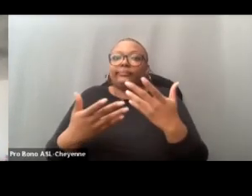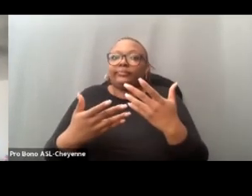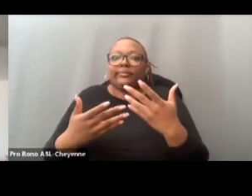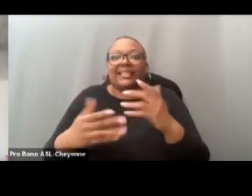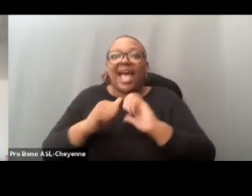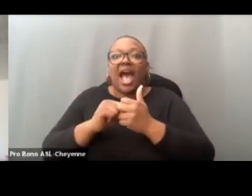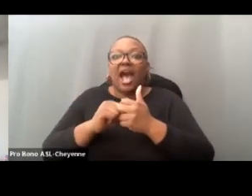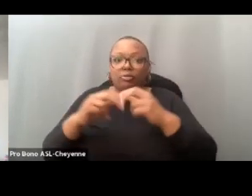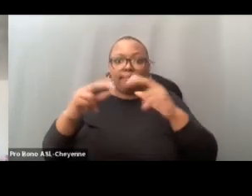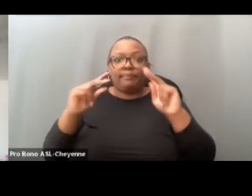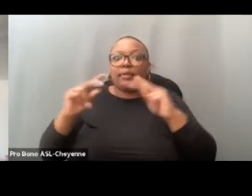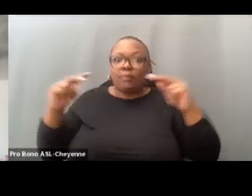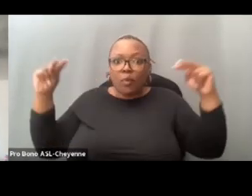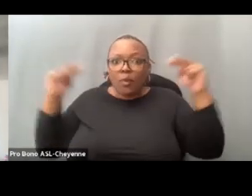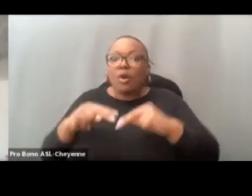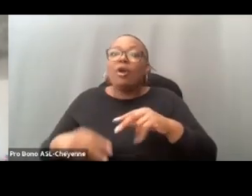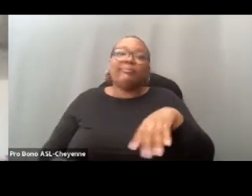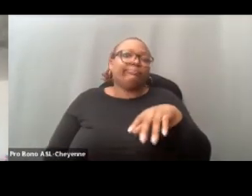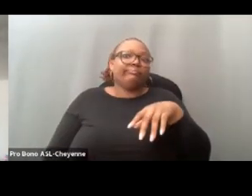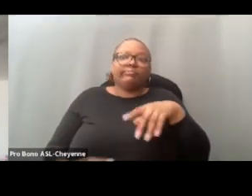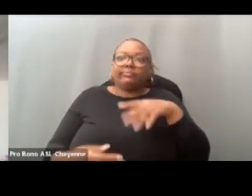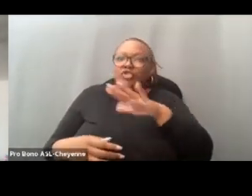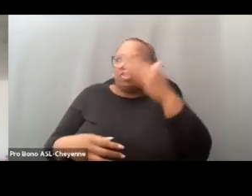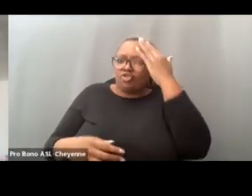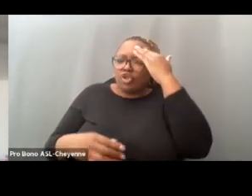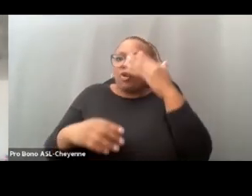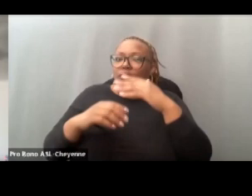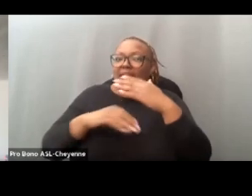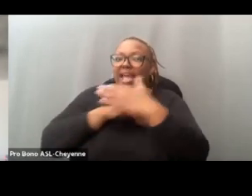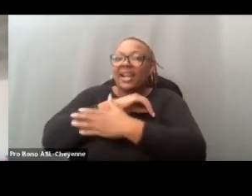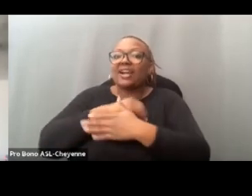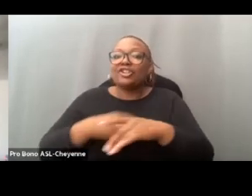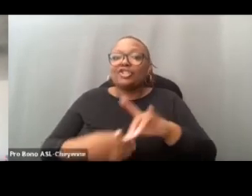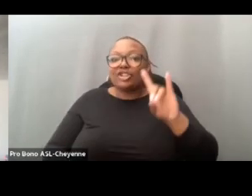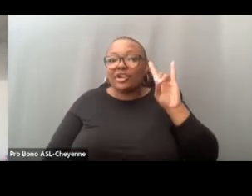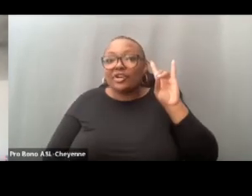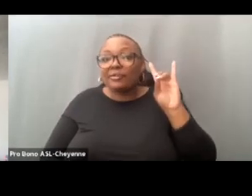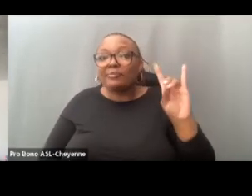Rock and roll, the blues all came from Malian music,